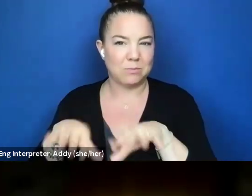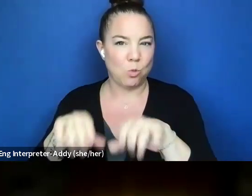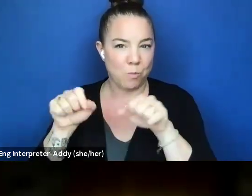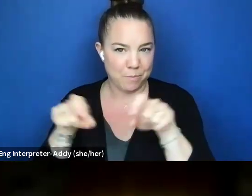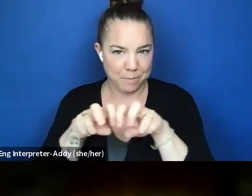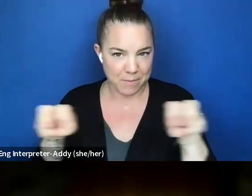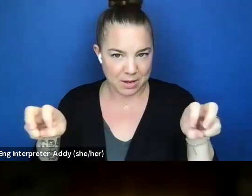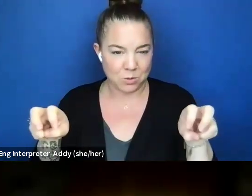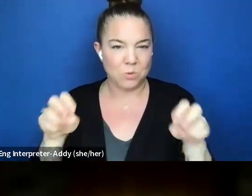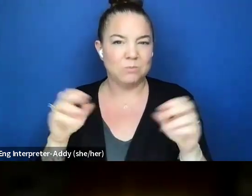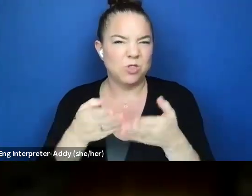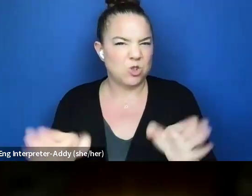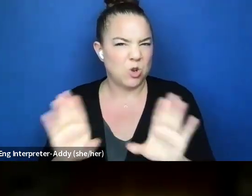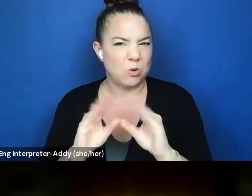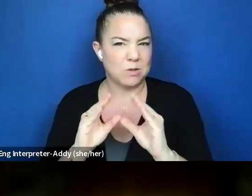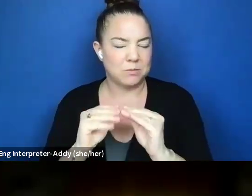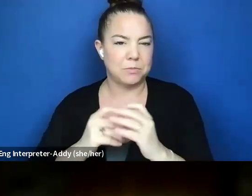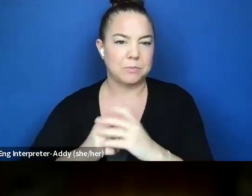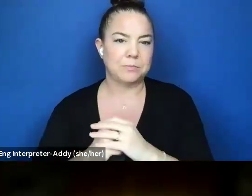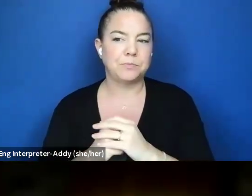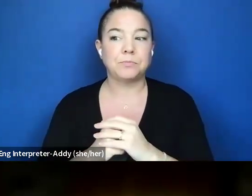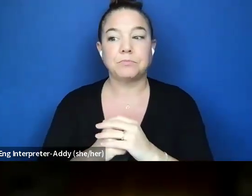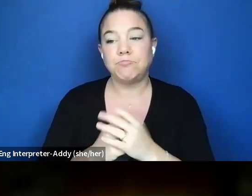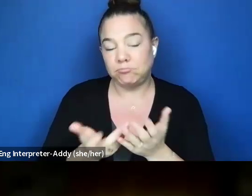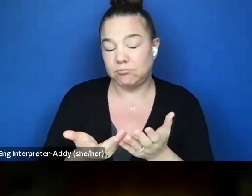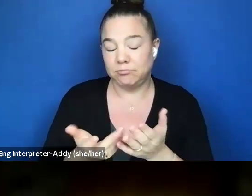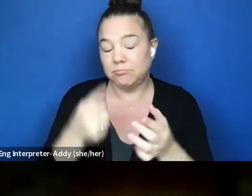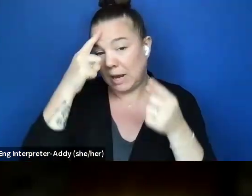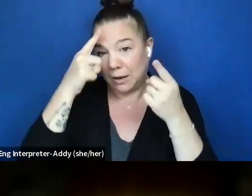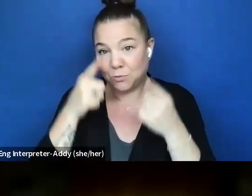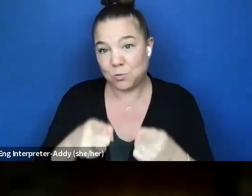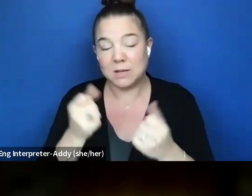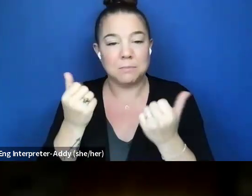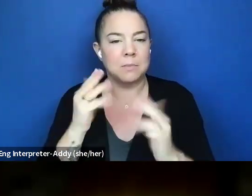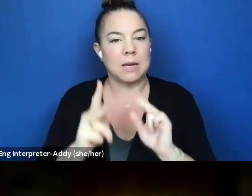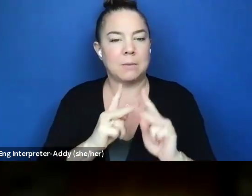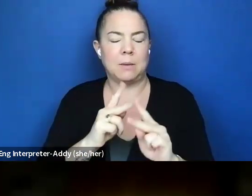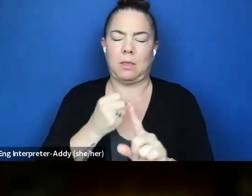Brooke Wilson (she/her): general session. But Brooke Wilson (she/her): I mean, I agree like a lot of people do get confused.